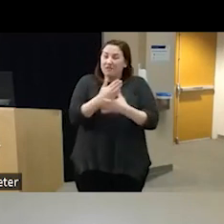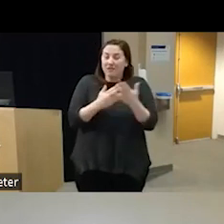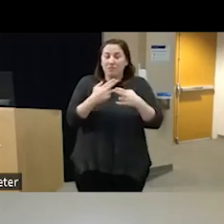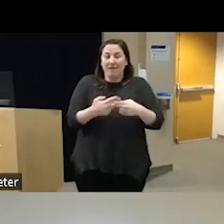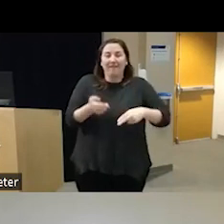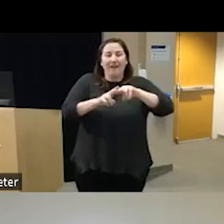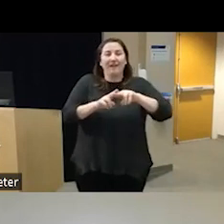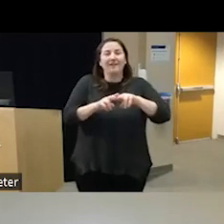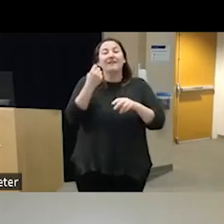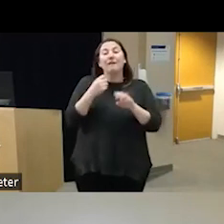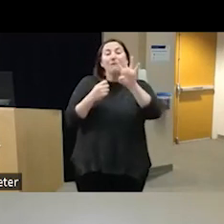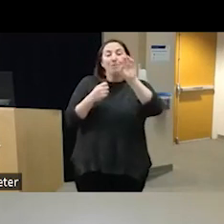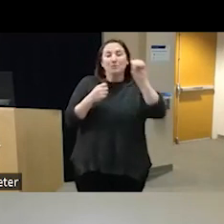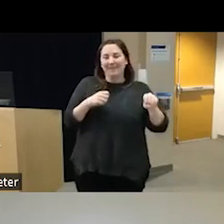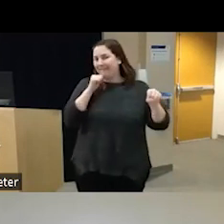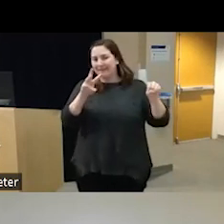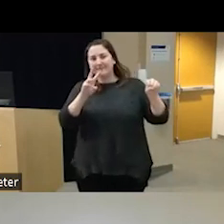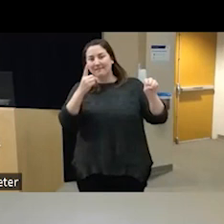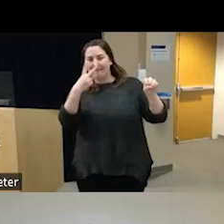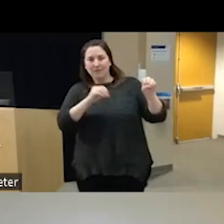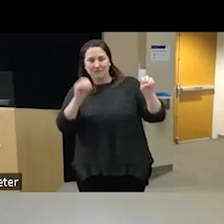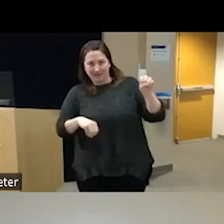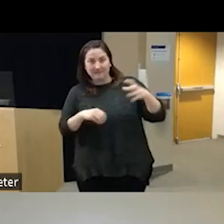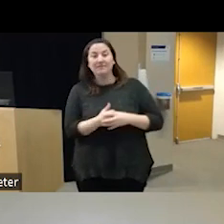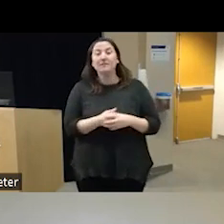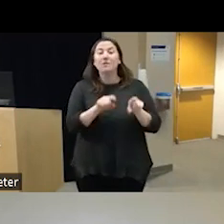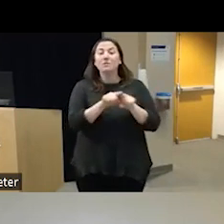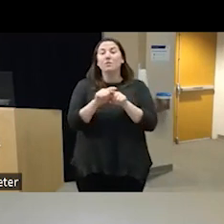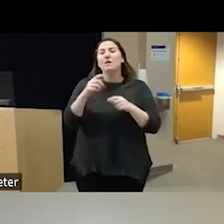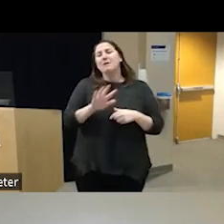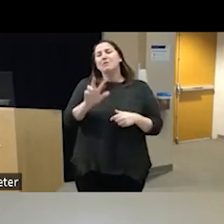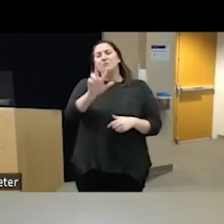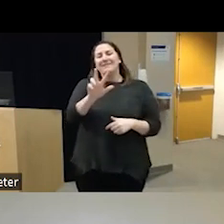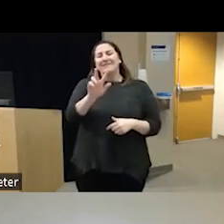than six and a half percent of weight gain three kilograms at six months versus five.